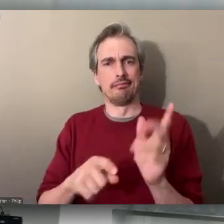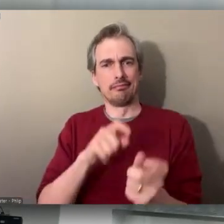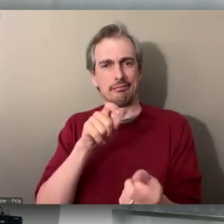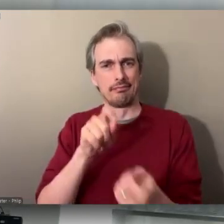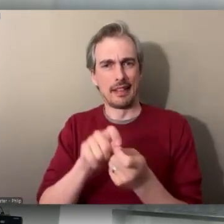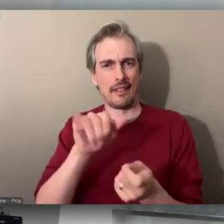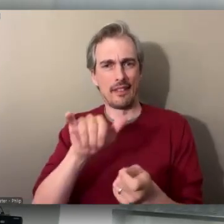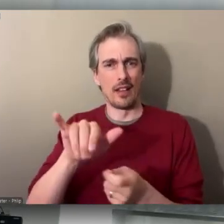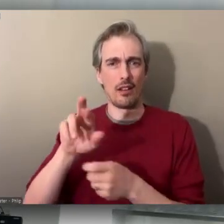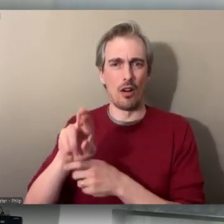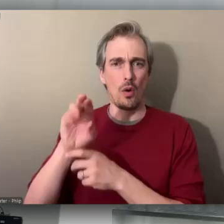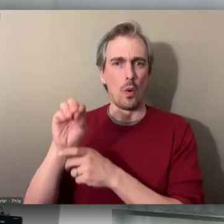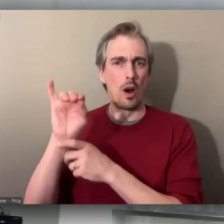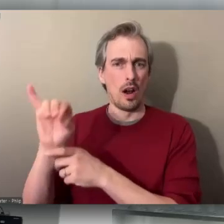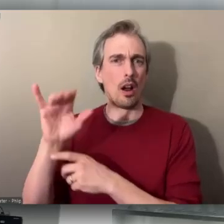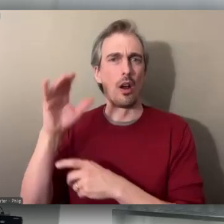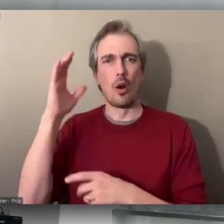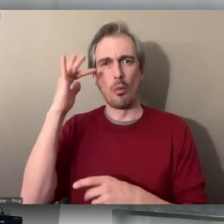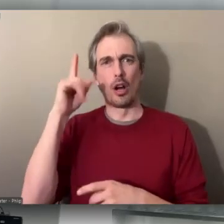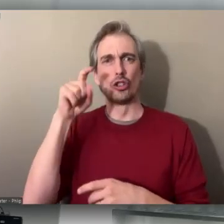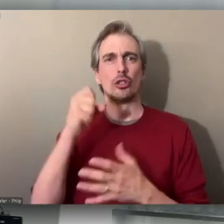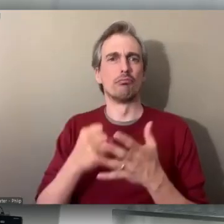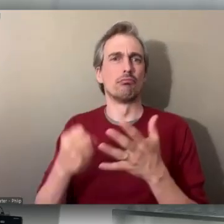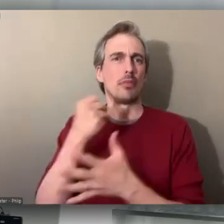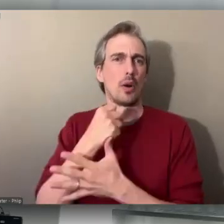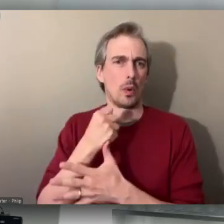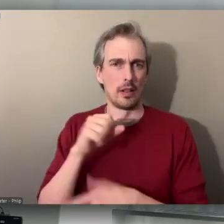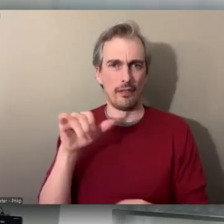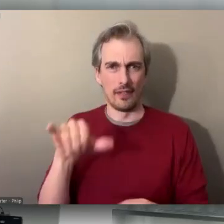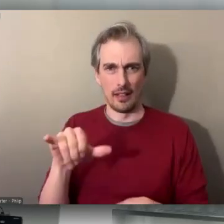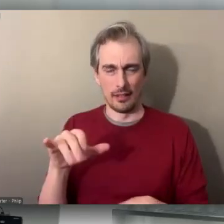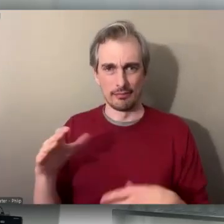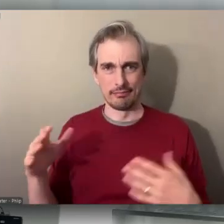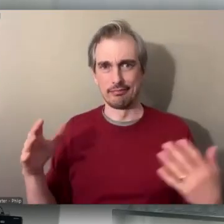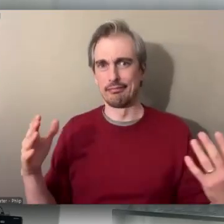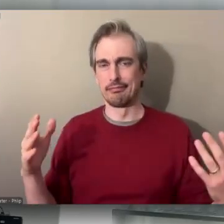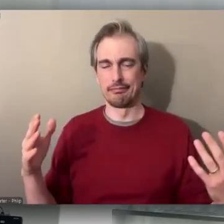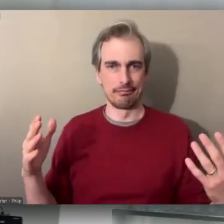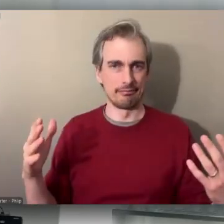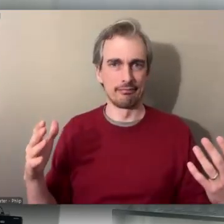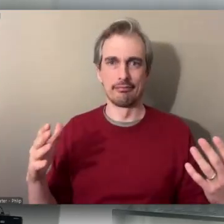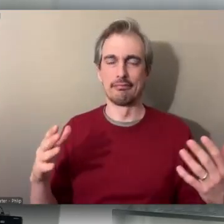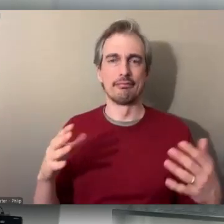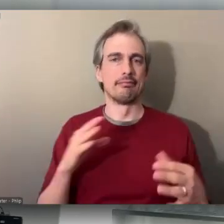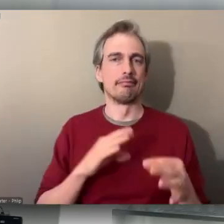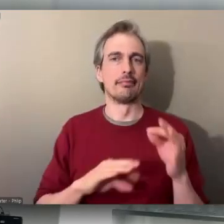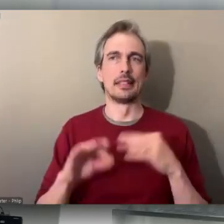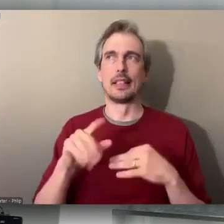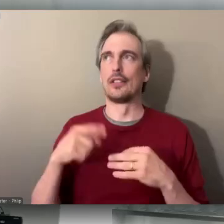priority, rather than the endpoint checklist. So if you can share any thoughts on why this project